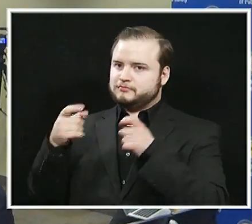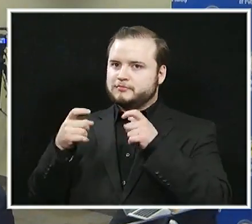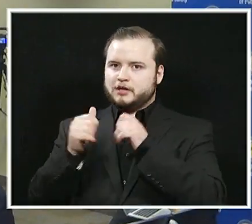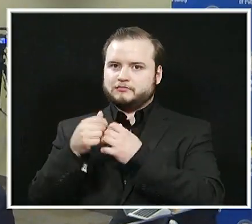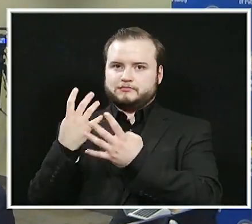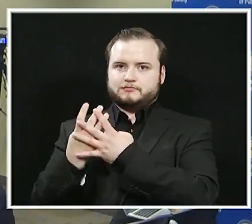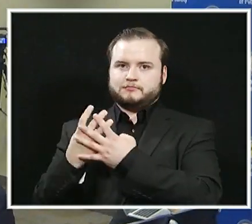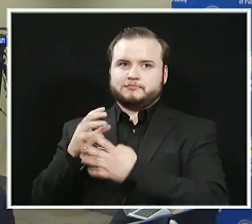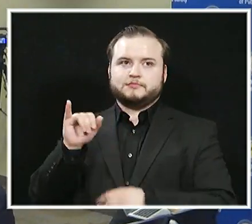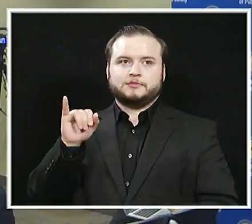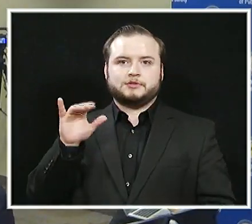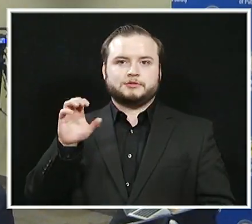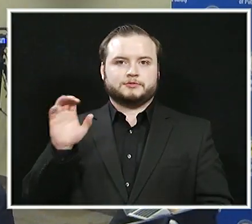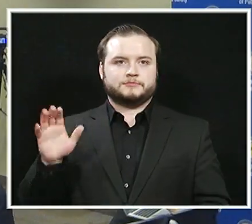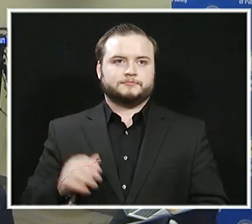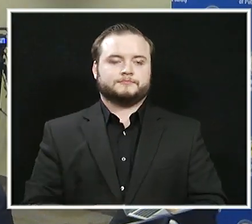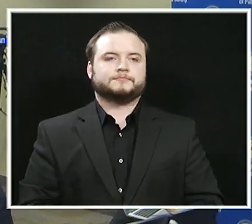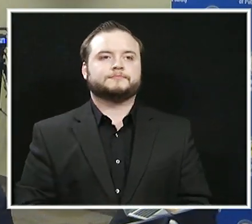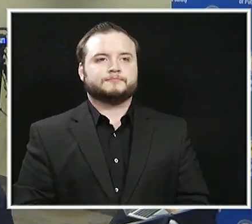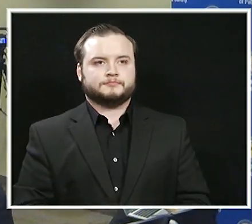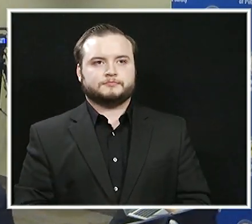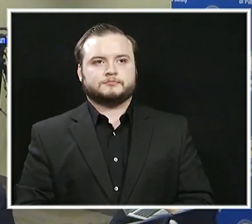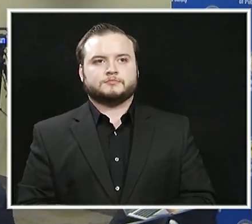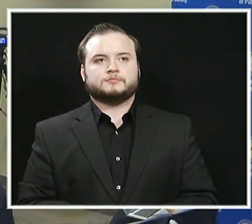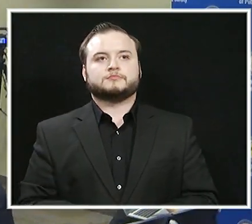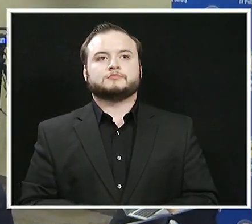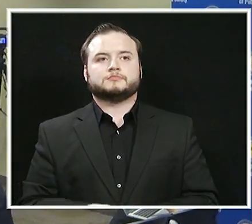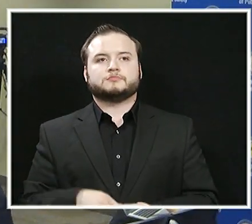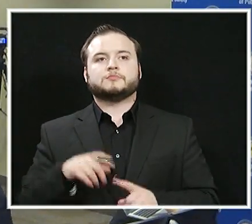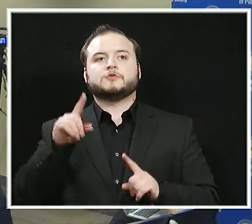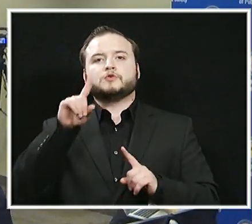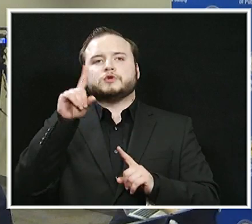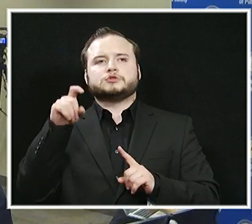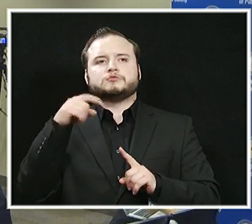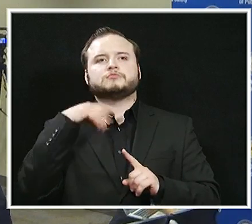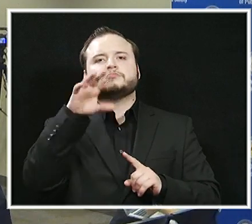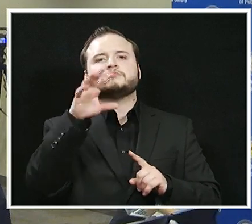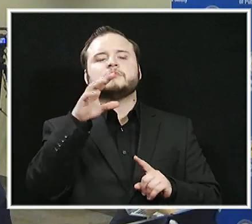the issue of ICE detainees and how those are being dealt with, and that's a federal issue because it's a